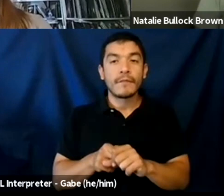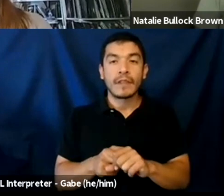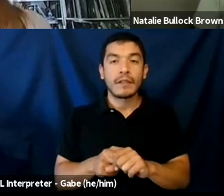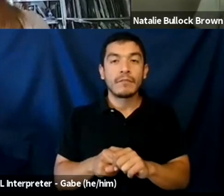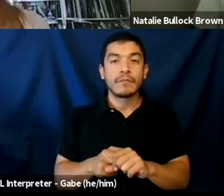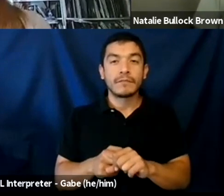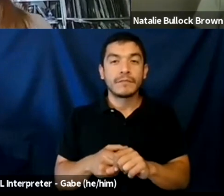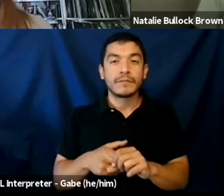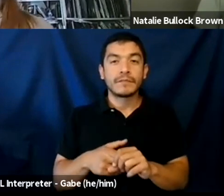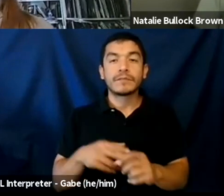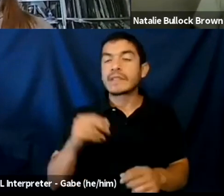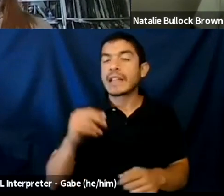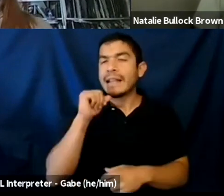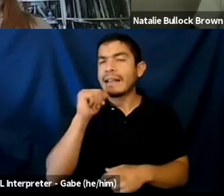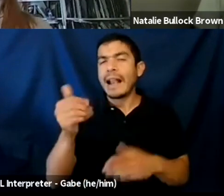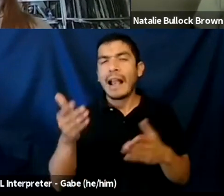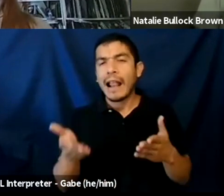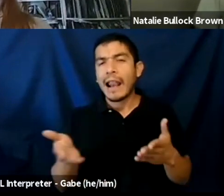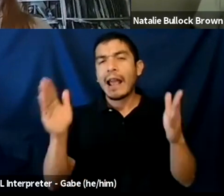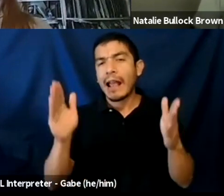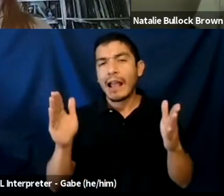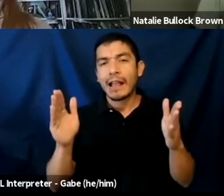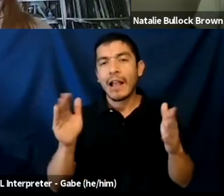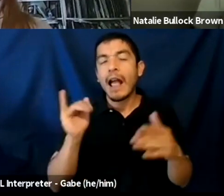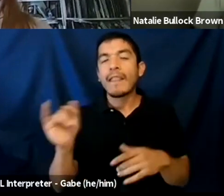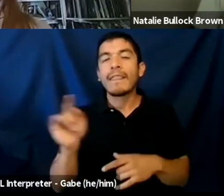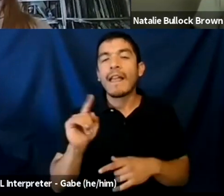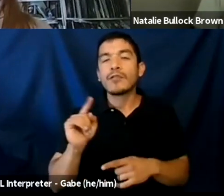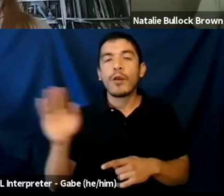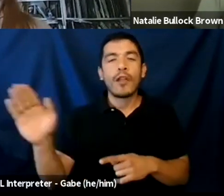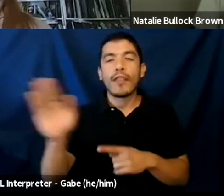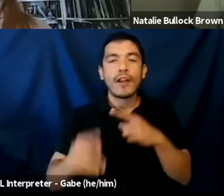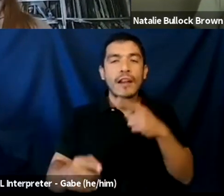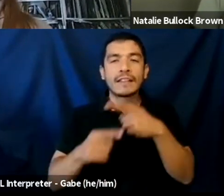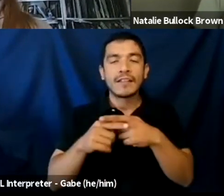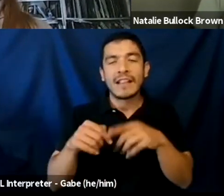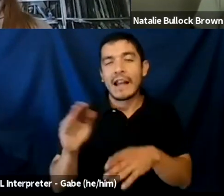And not allow, like, I mean, that's where the introspection and the work comes in,